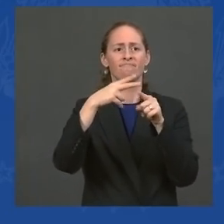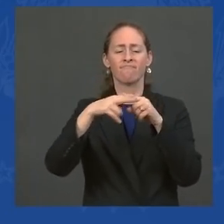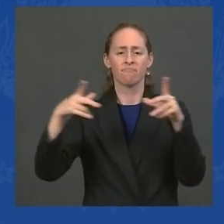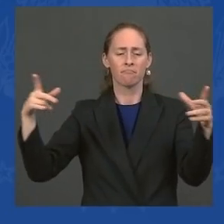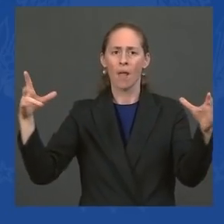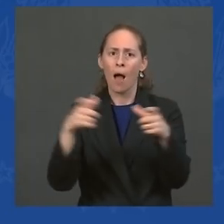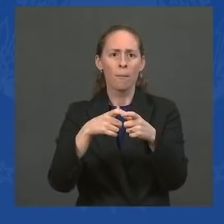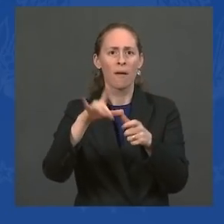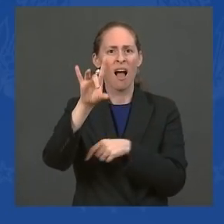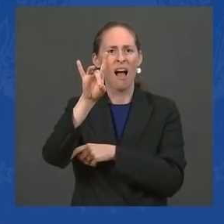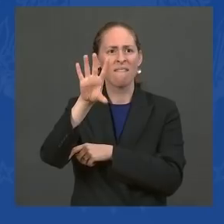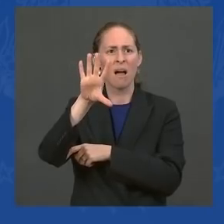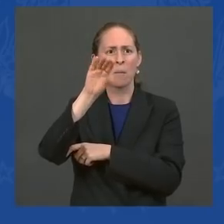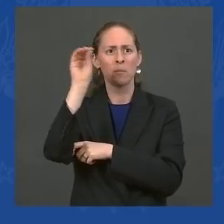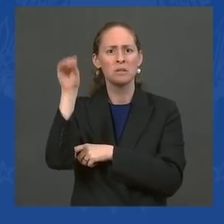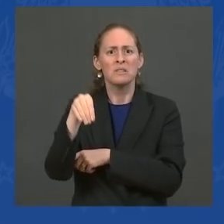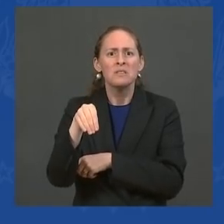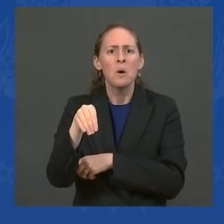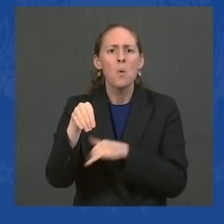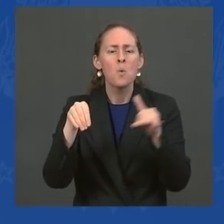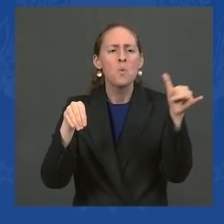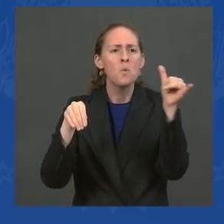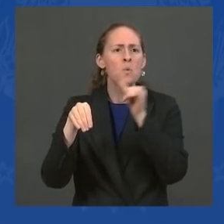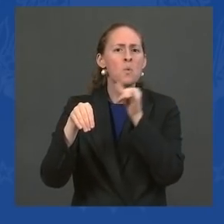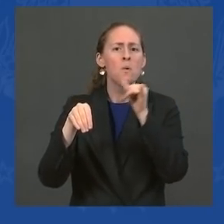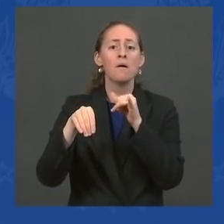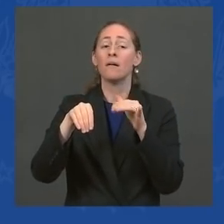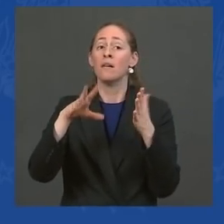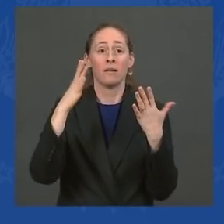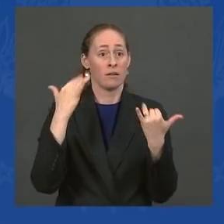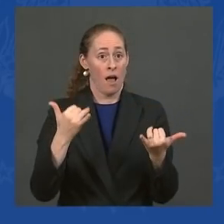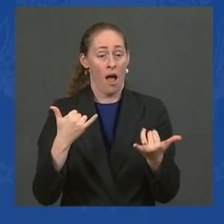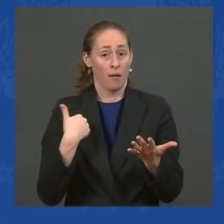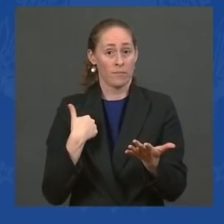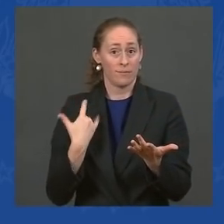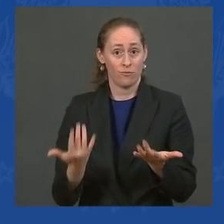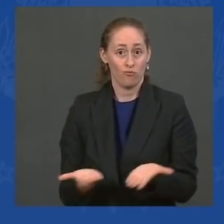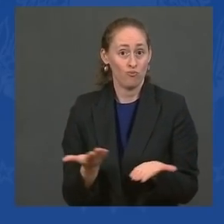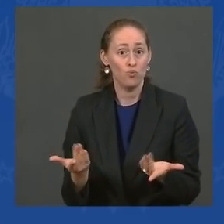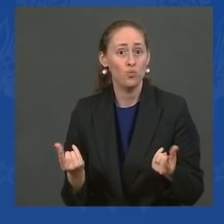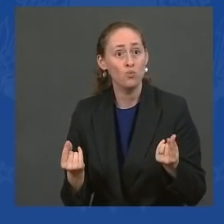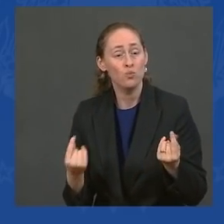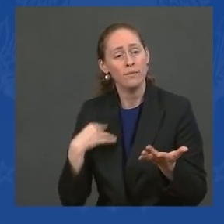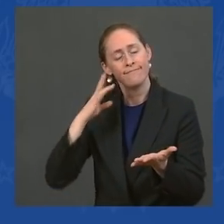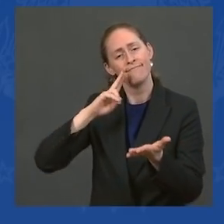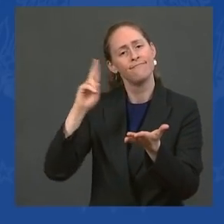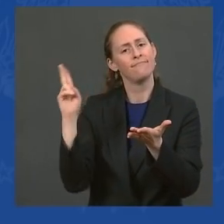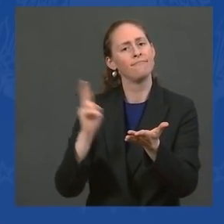Today, I'm -- we'll shortly by signing a proclamation to fully restore the boundaries of Bears Ears.